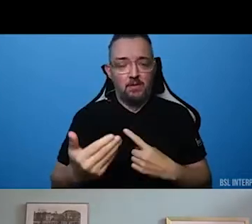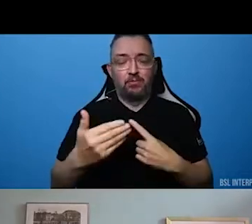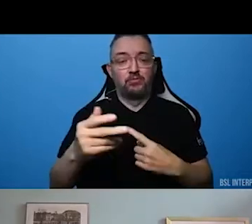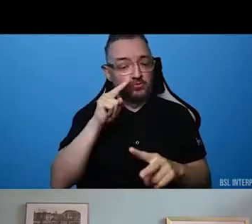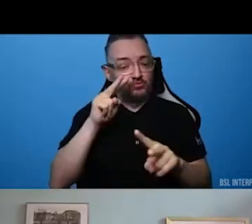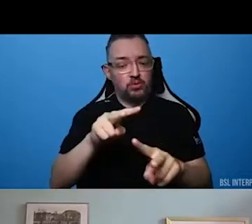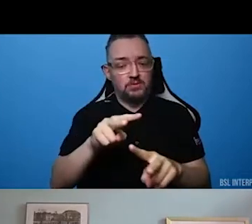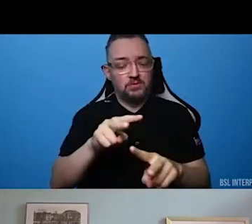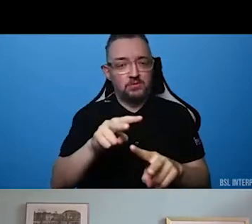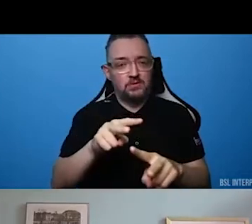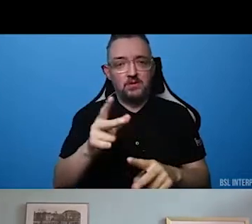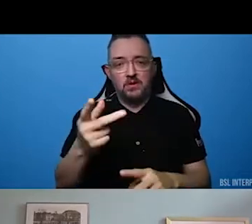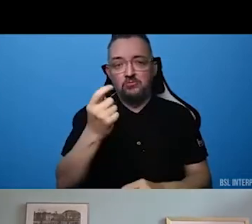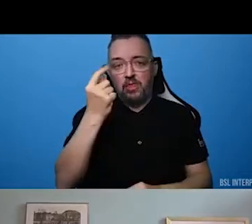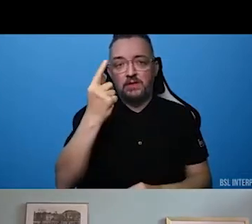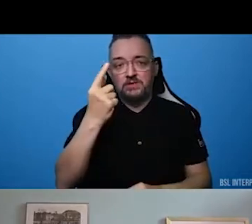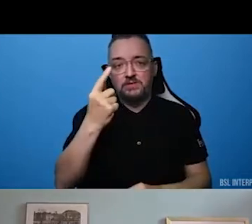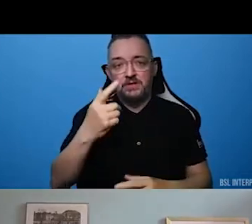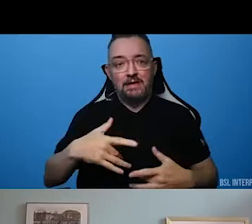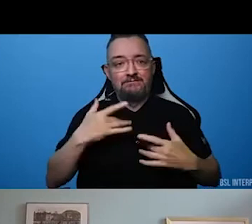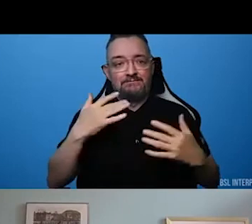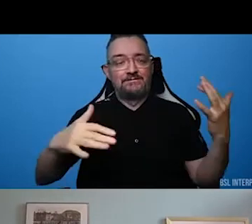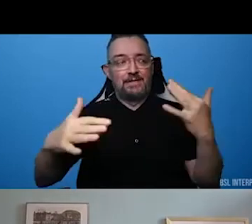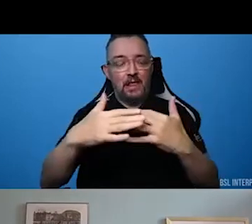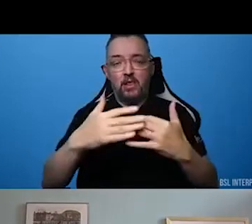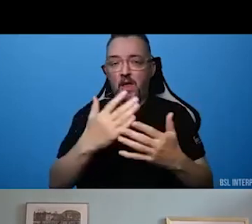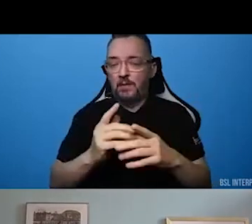it gives a very different feel to this scene.